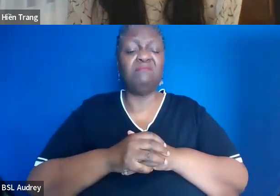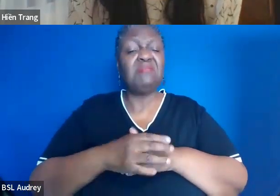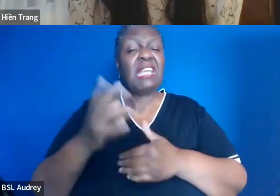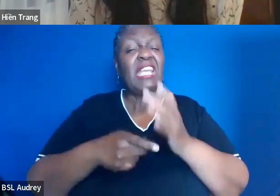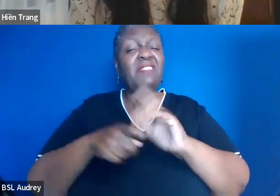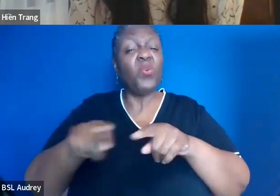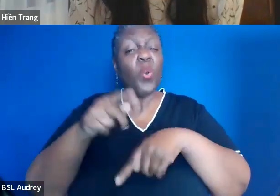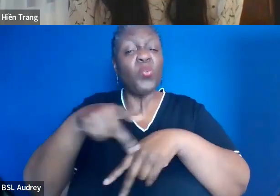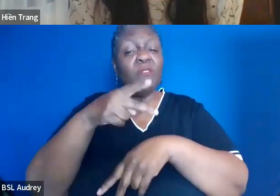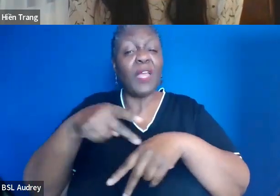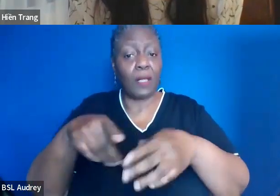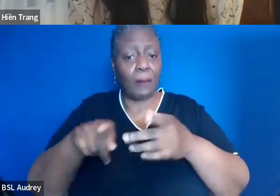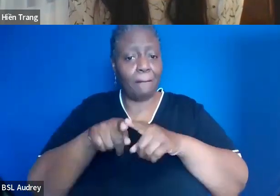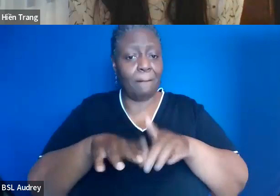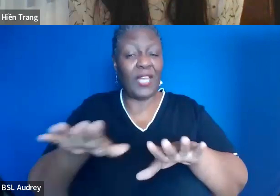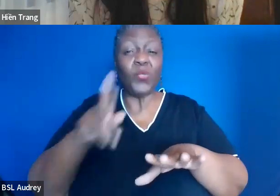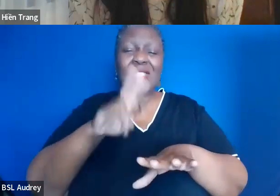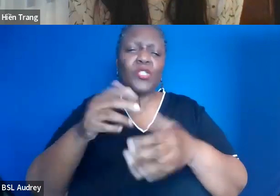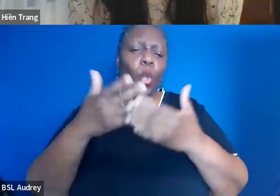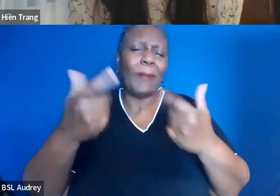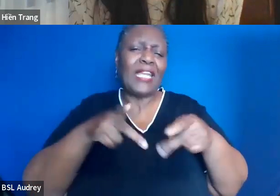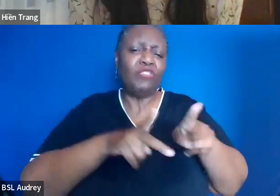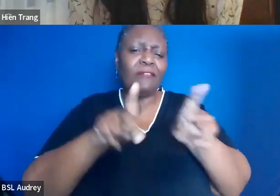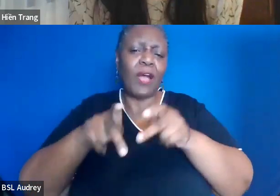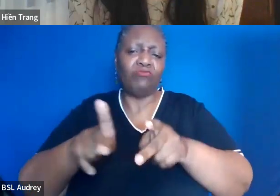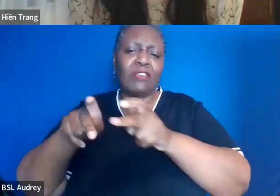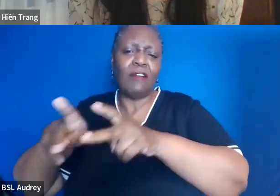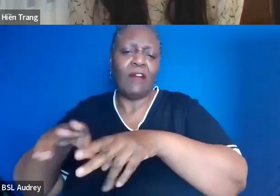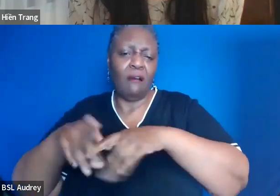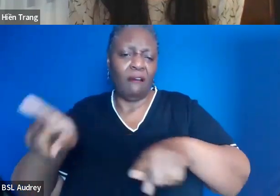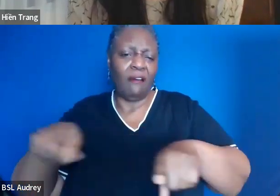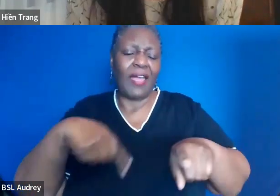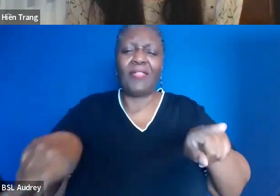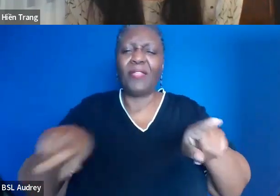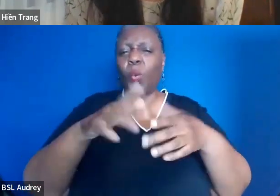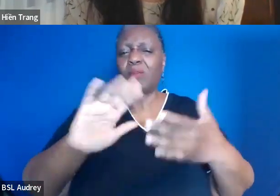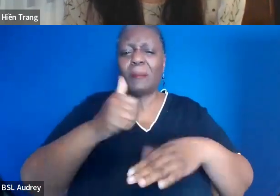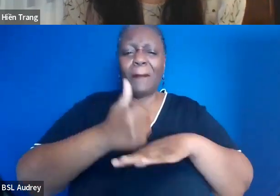or look at pictures there's so many rivers and so this is just very based on the landscape too